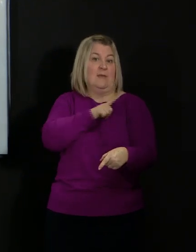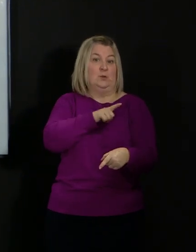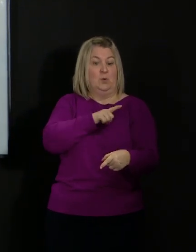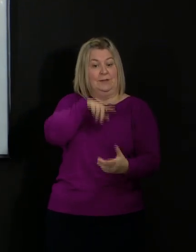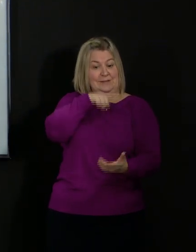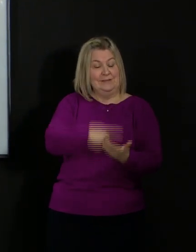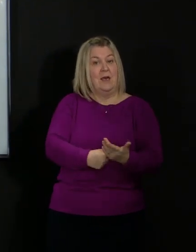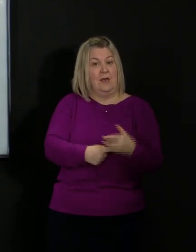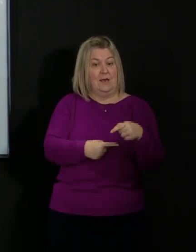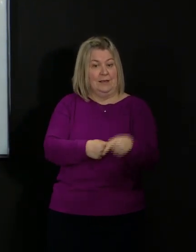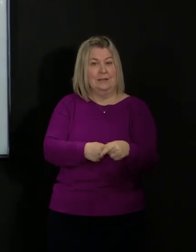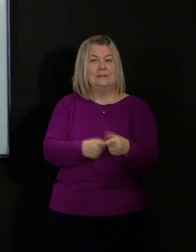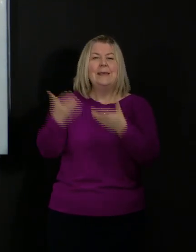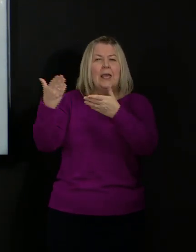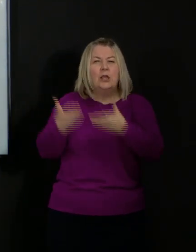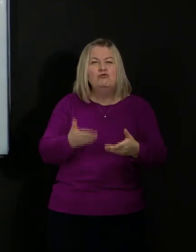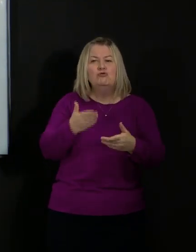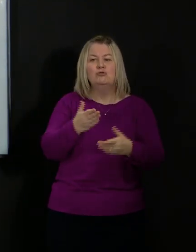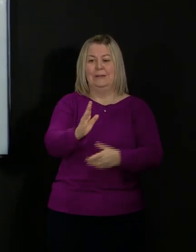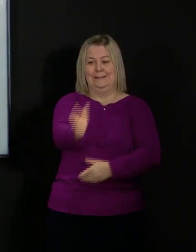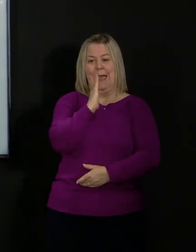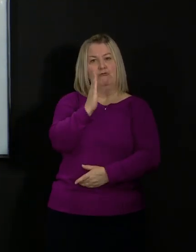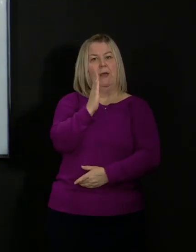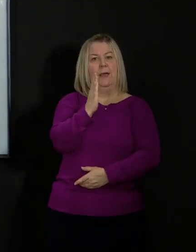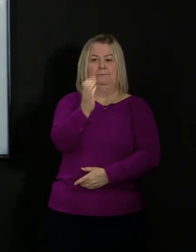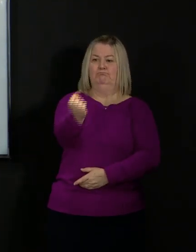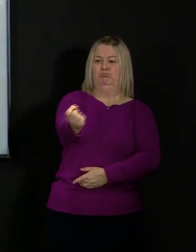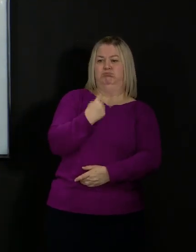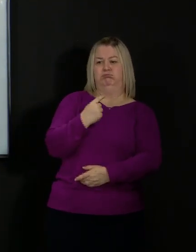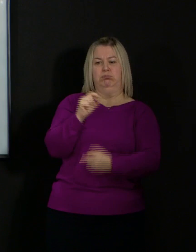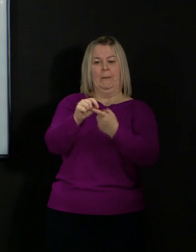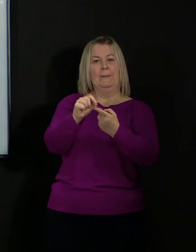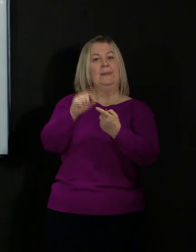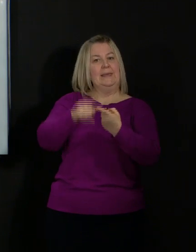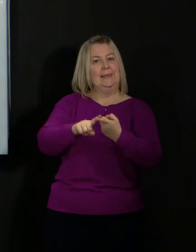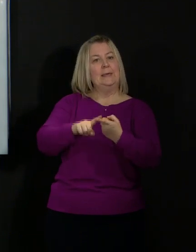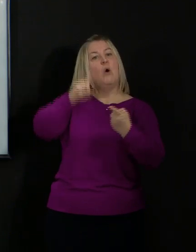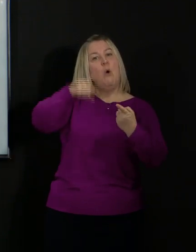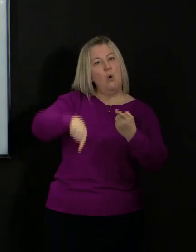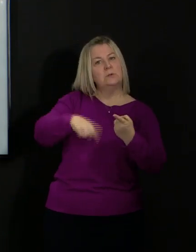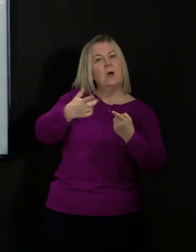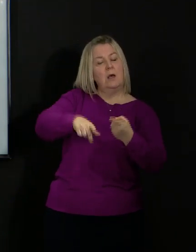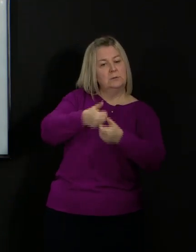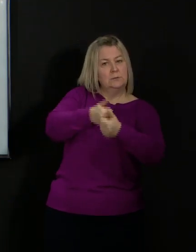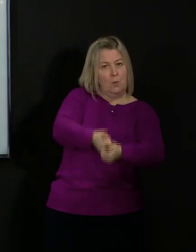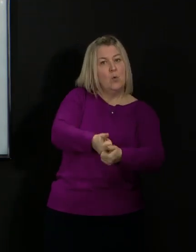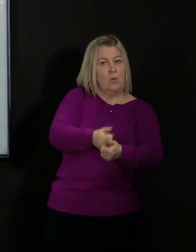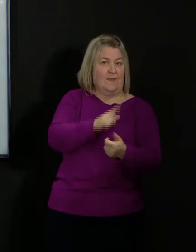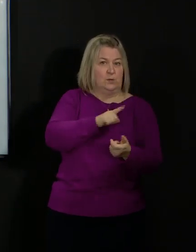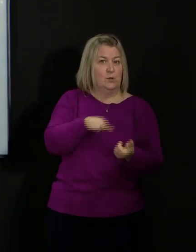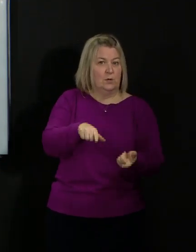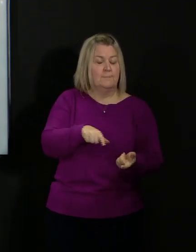to introduce that direct line of PPE ordering and support to that sector. The Care Inspectorate,